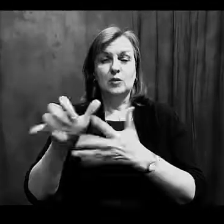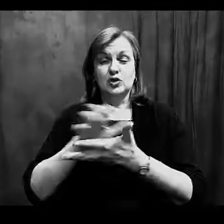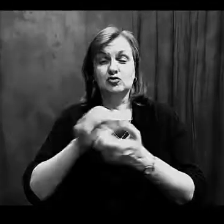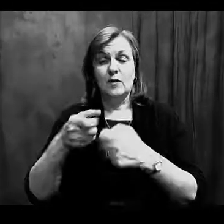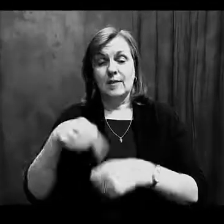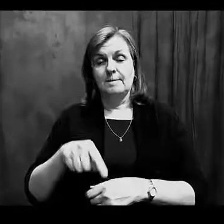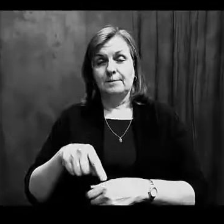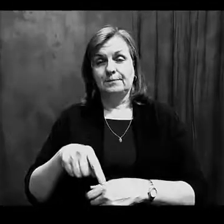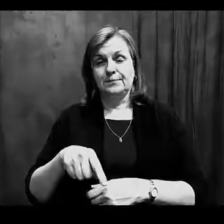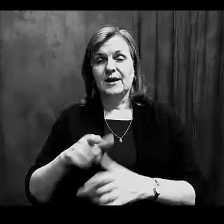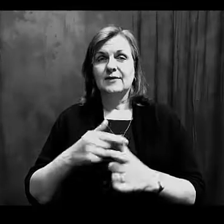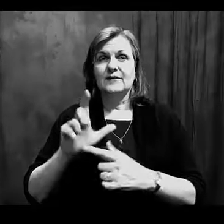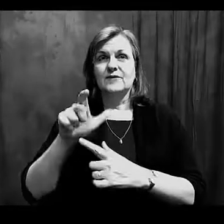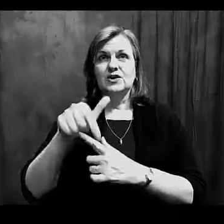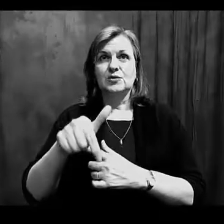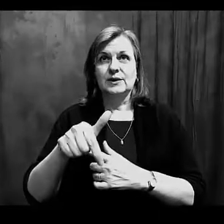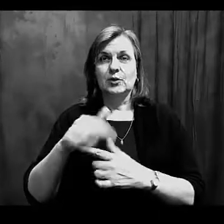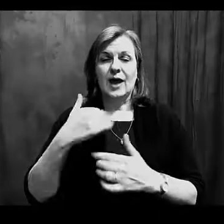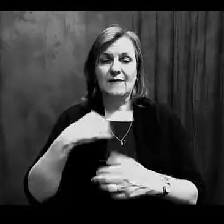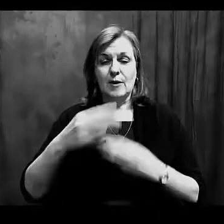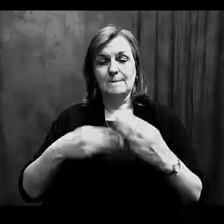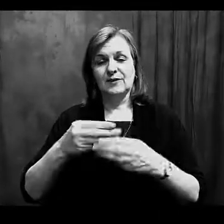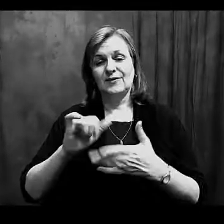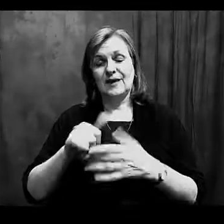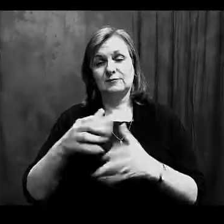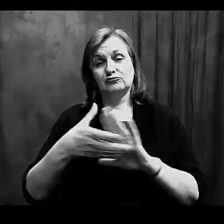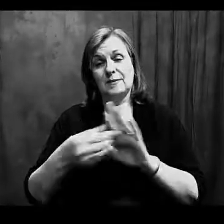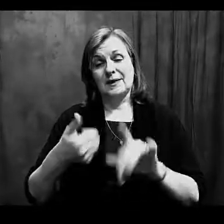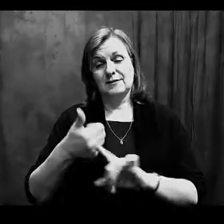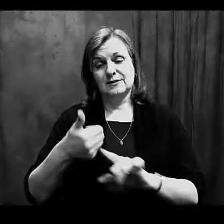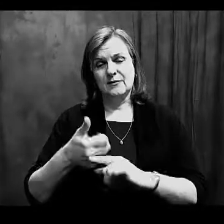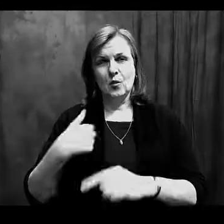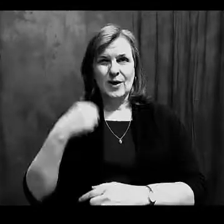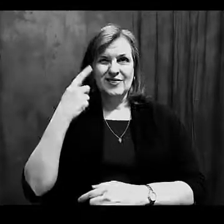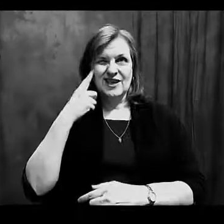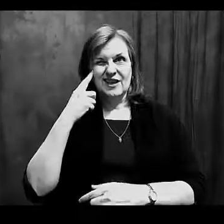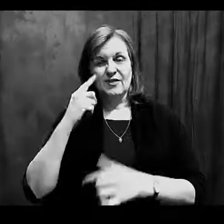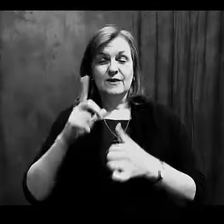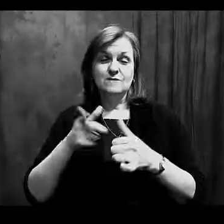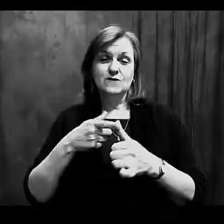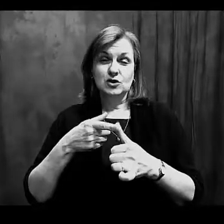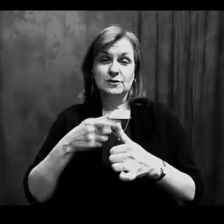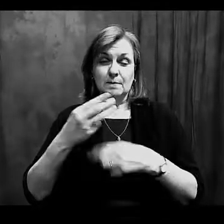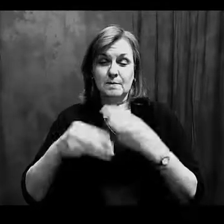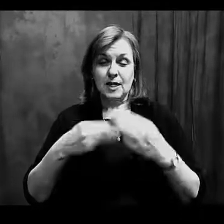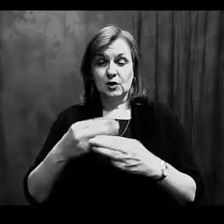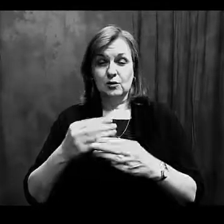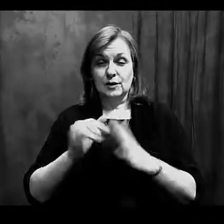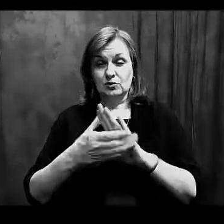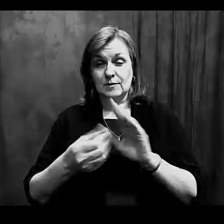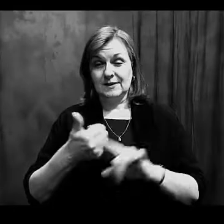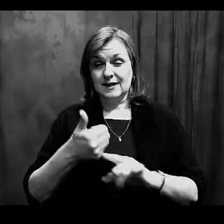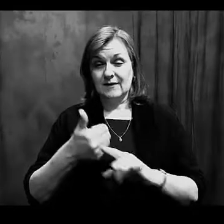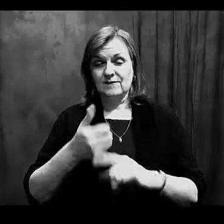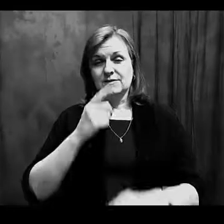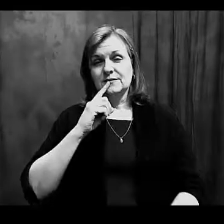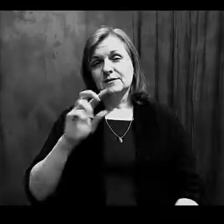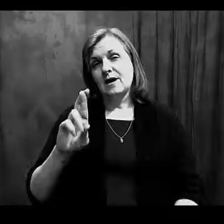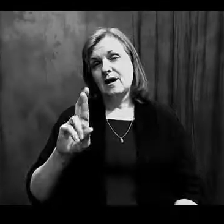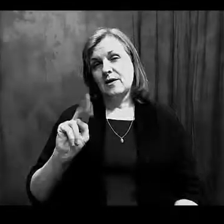and eventually we have to get to the point of self replicating molecules and we think that the first was probably RNA - we don't lean